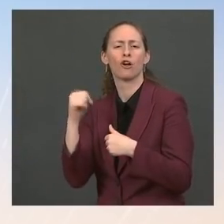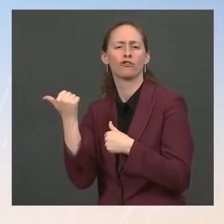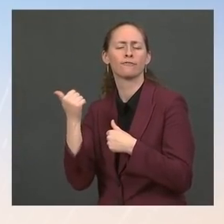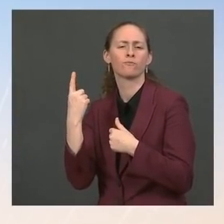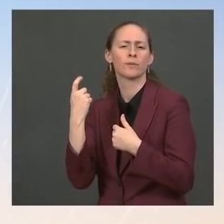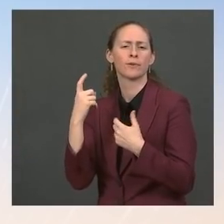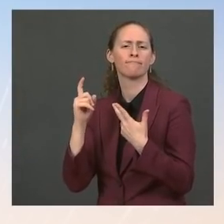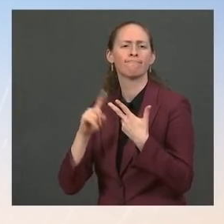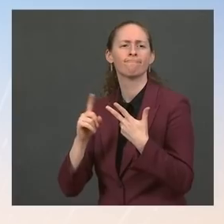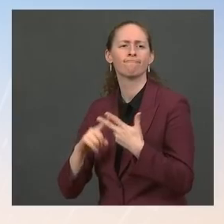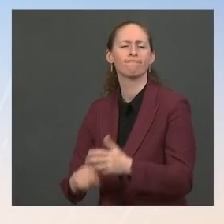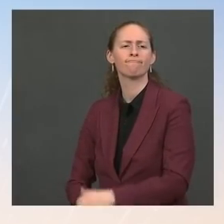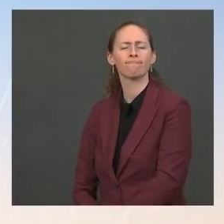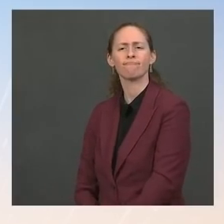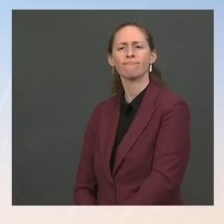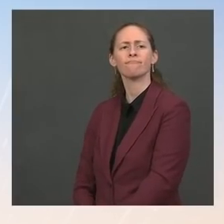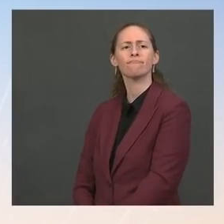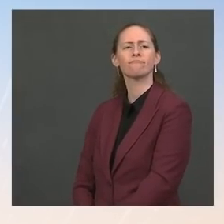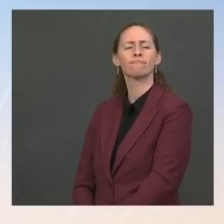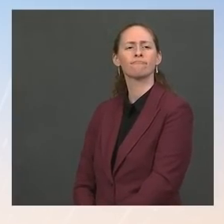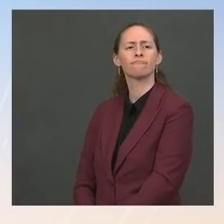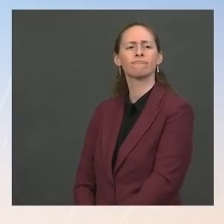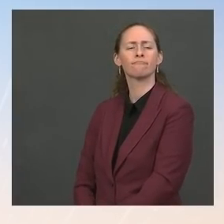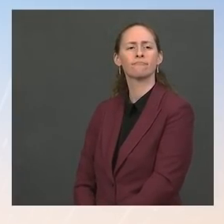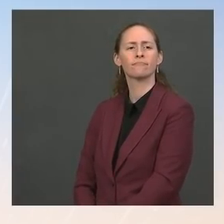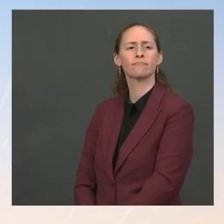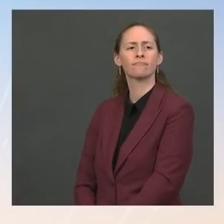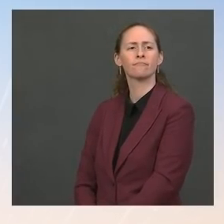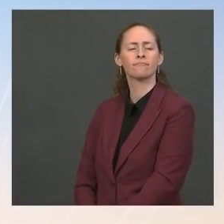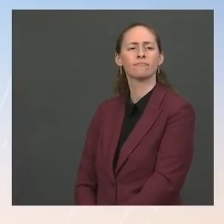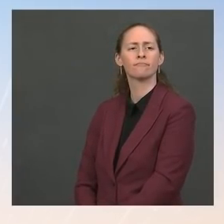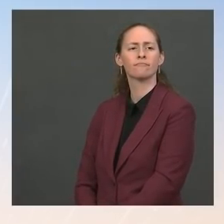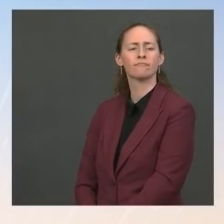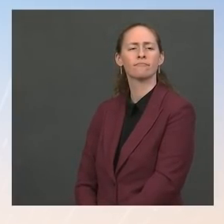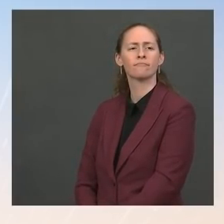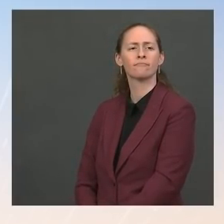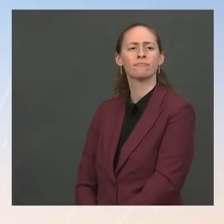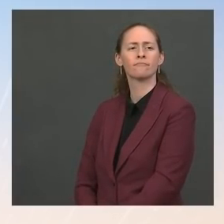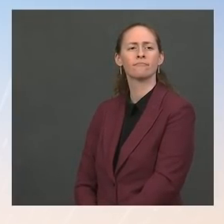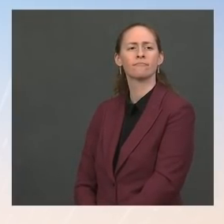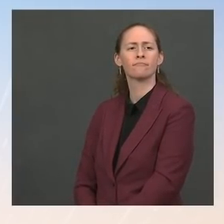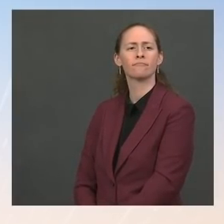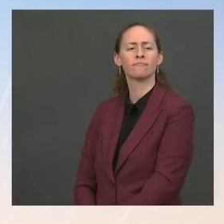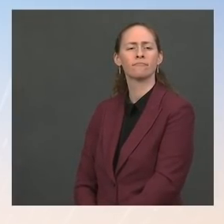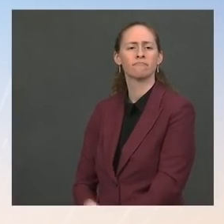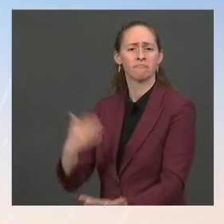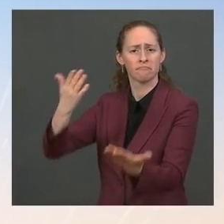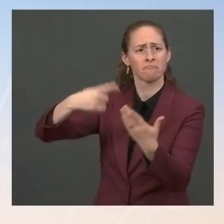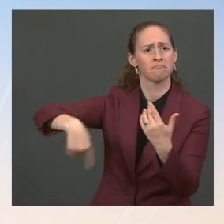Can you confirm that Russia is the obstacle to the U.S. hosting -- or hosting that summit in a couple years?